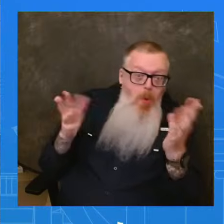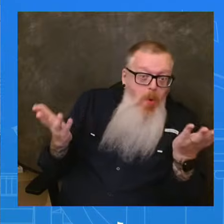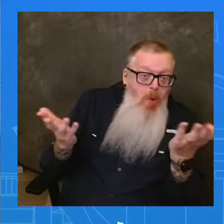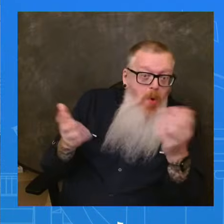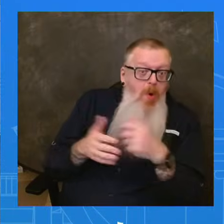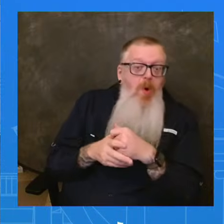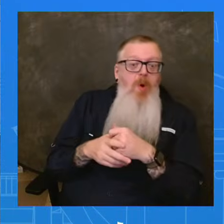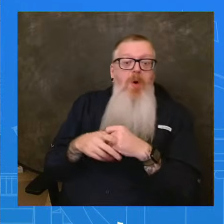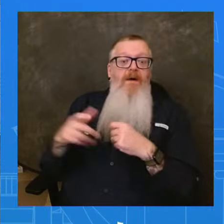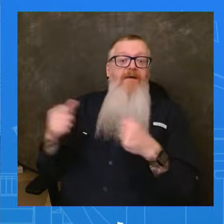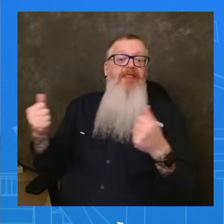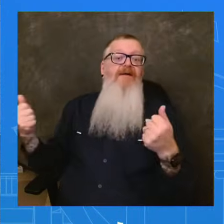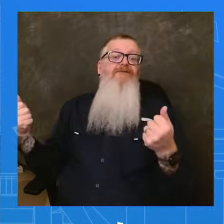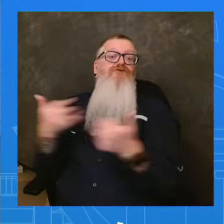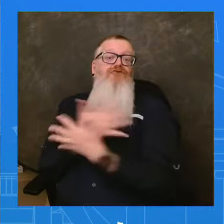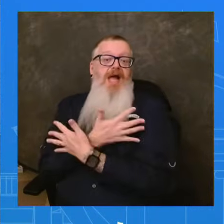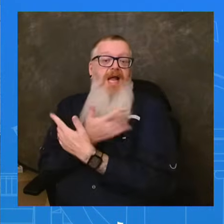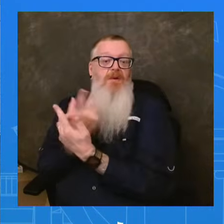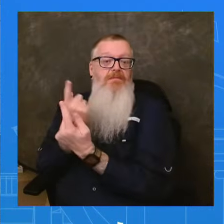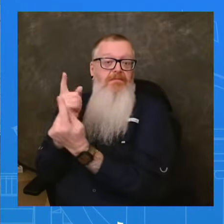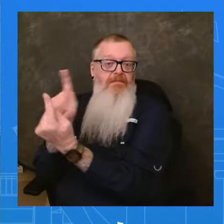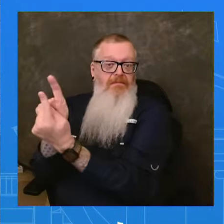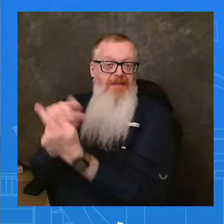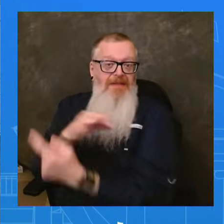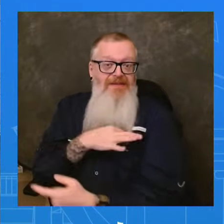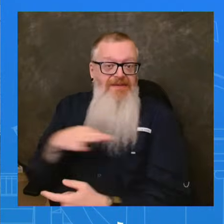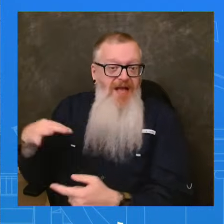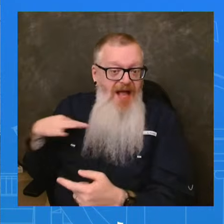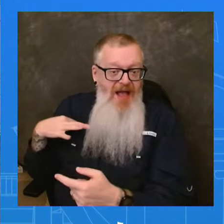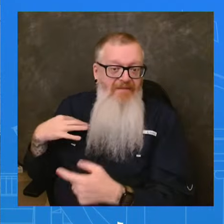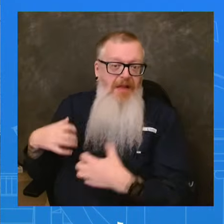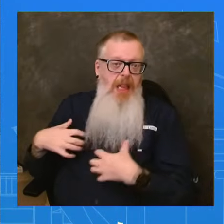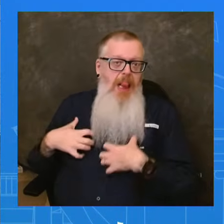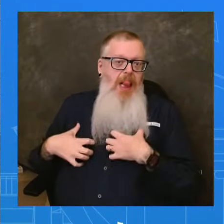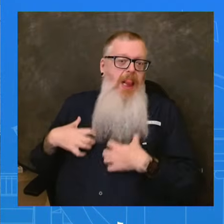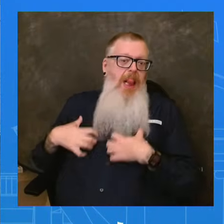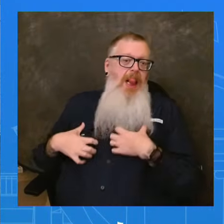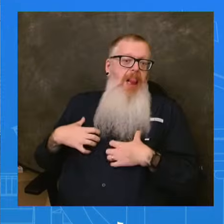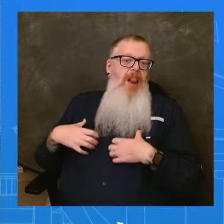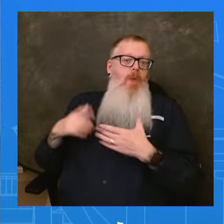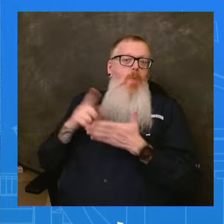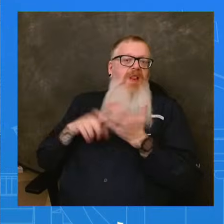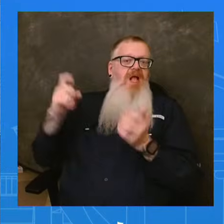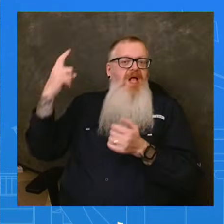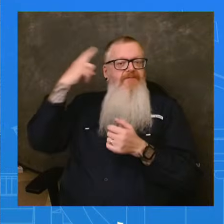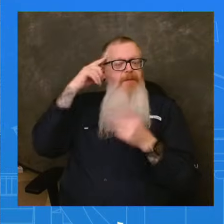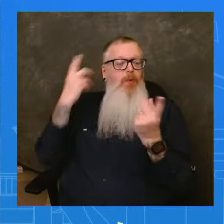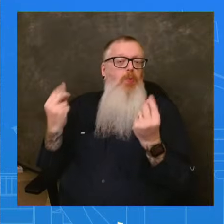because they are unsure of what the government is doing. I think one of the biggest ones that I continue to hear